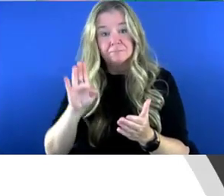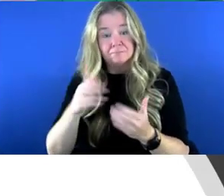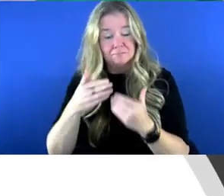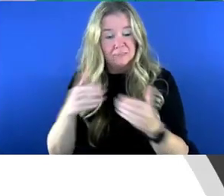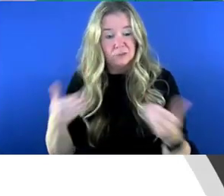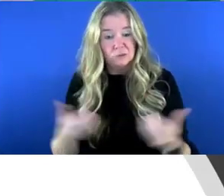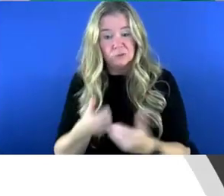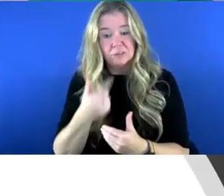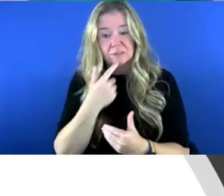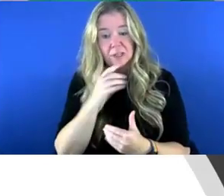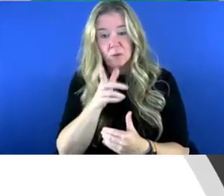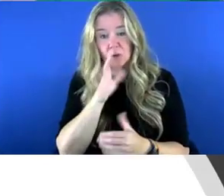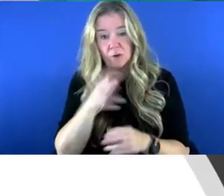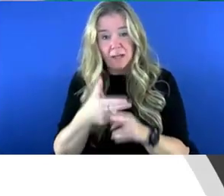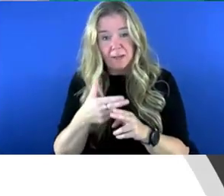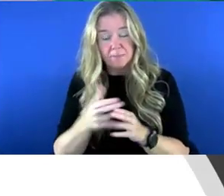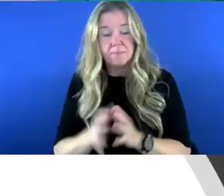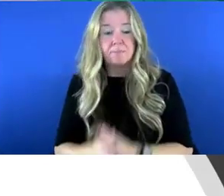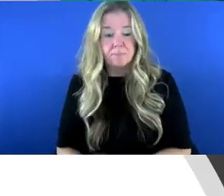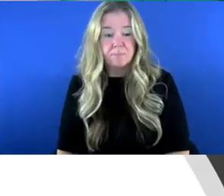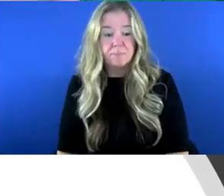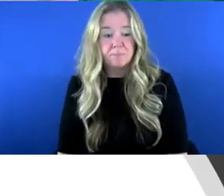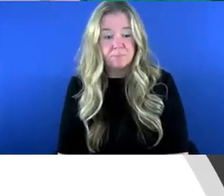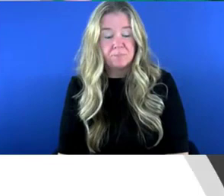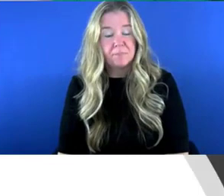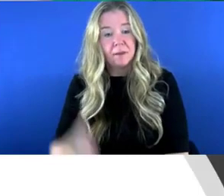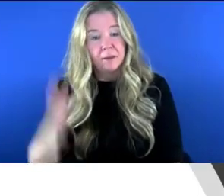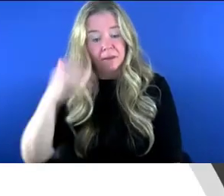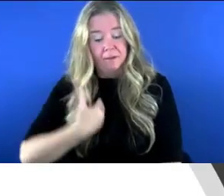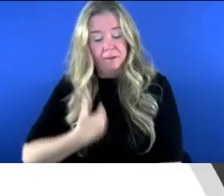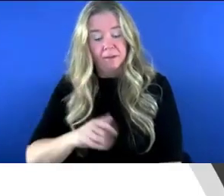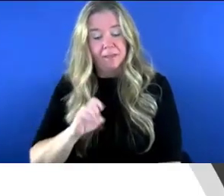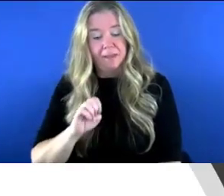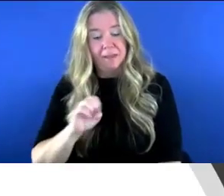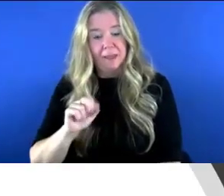and say your name. LEEANN HANSE >> This is Leeann.